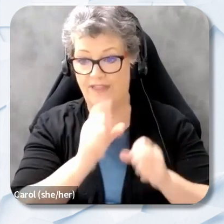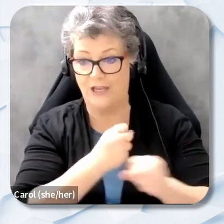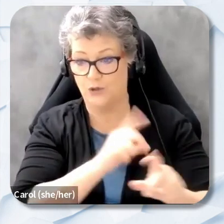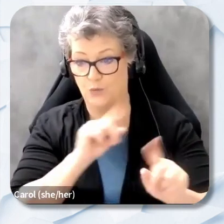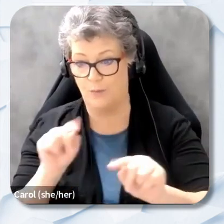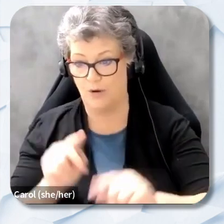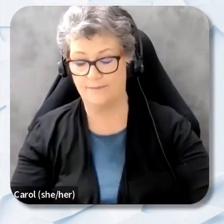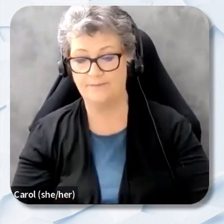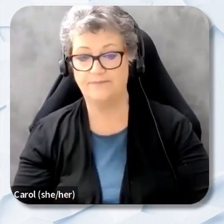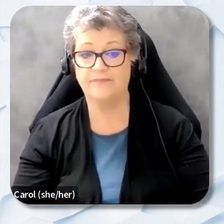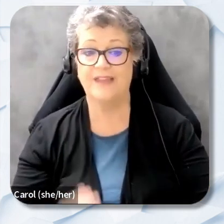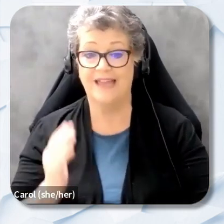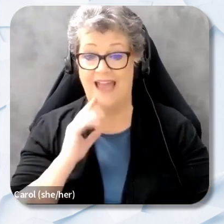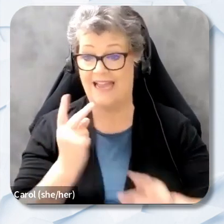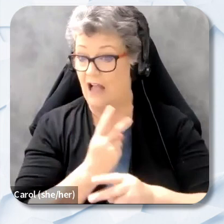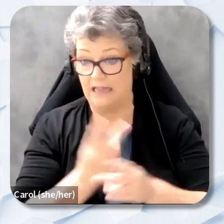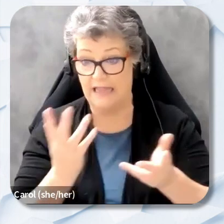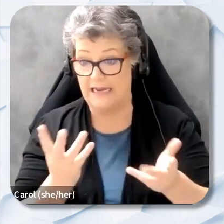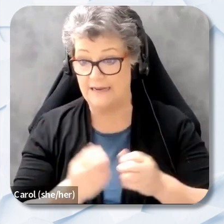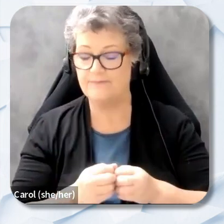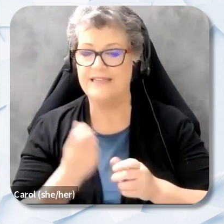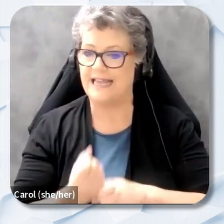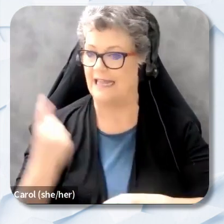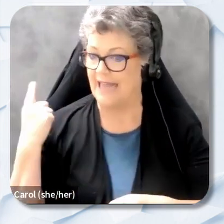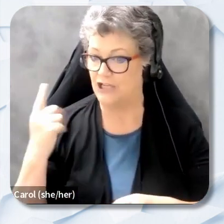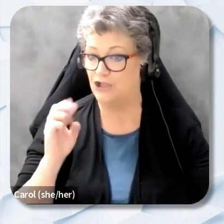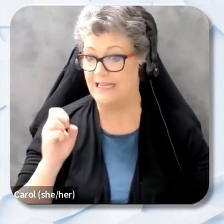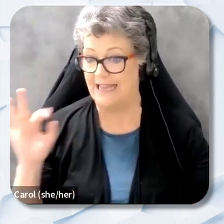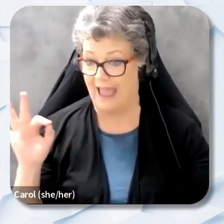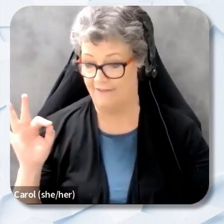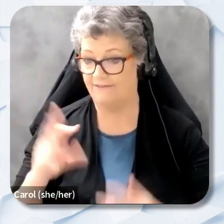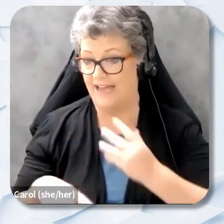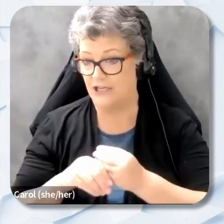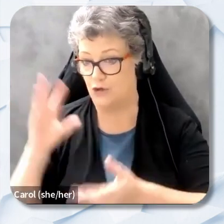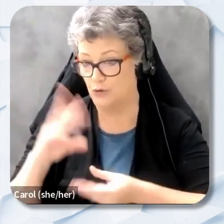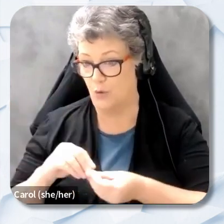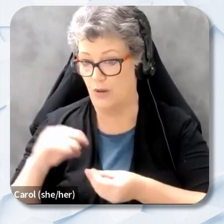Please note that this is calculated by taking last year's EEF Additional Total Expenditures